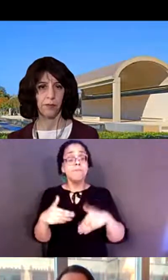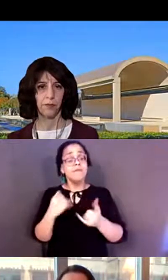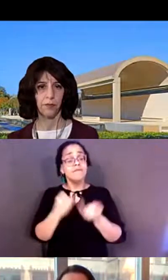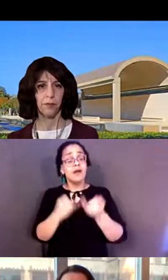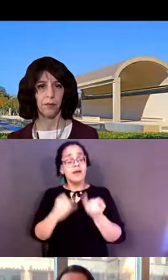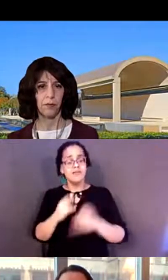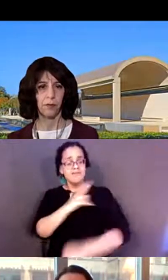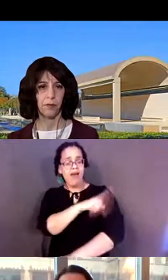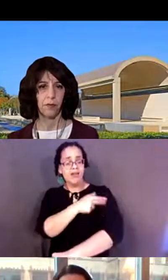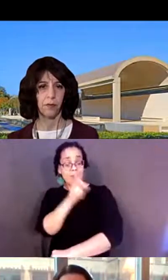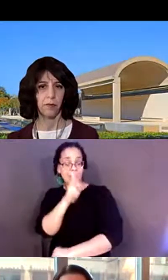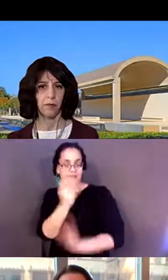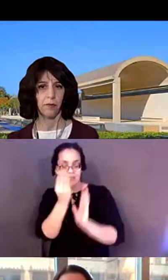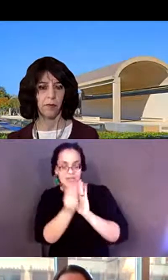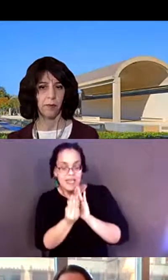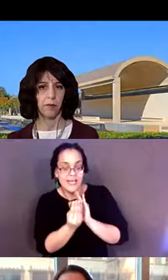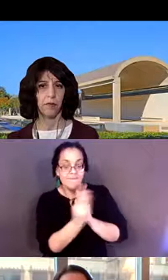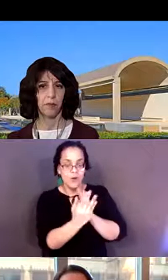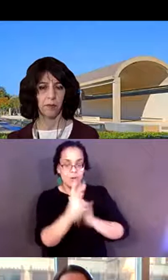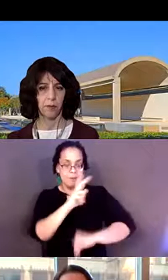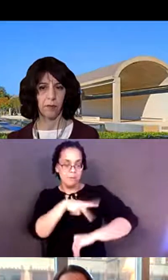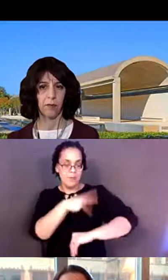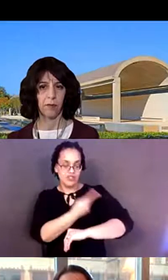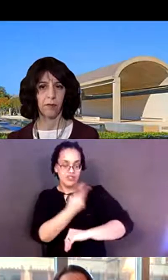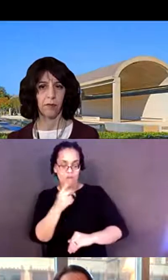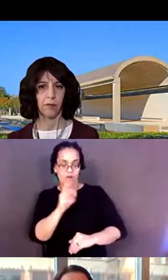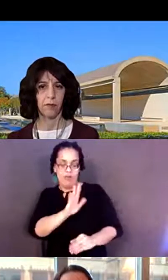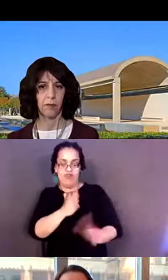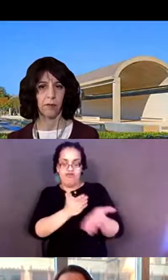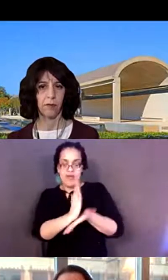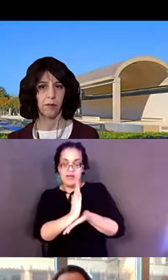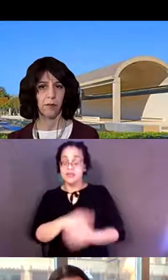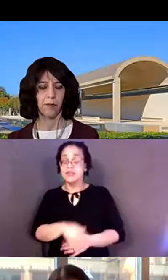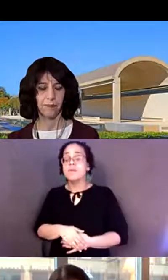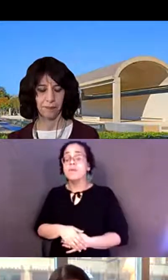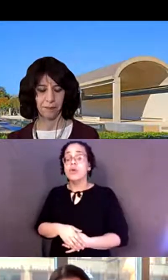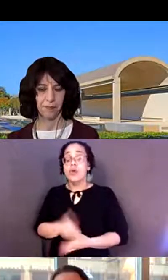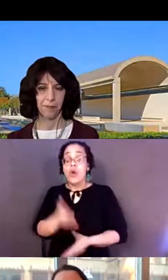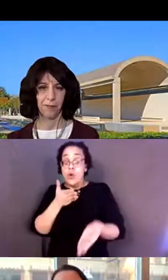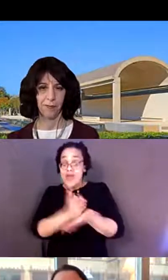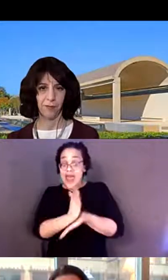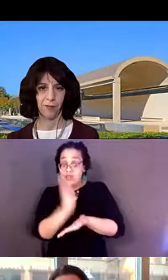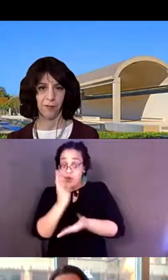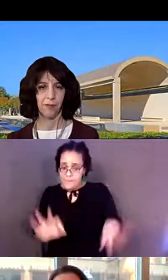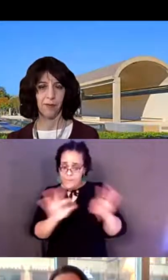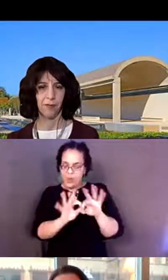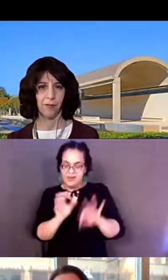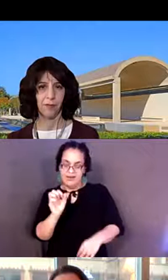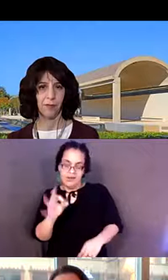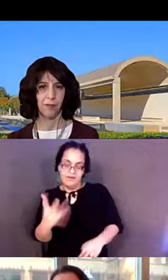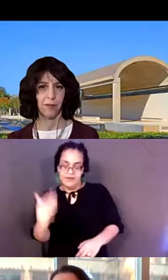patients of this right. I like to say rights are only as important as you know about them and you